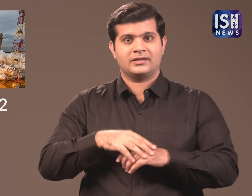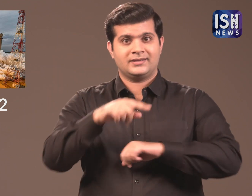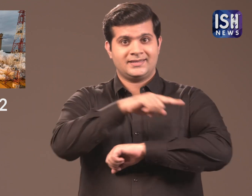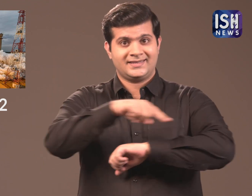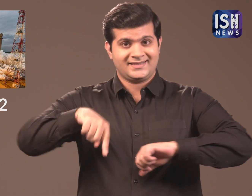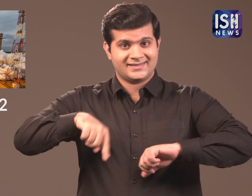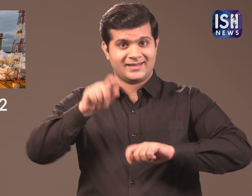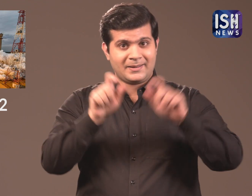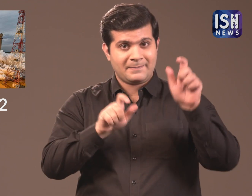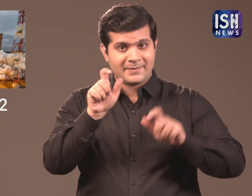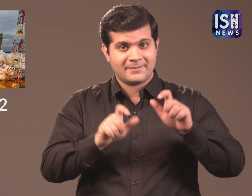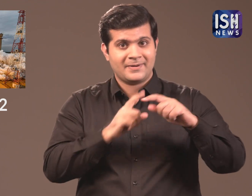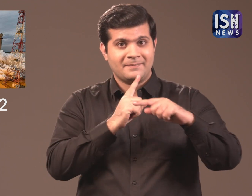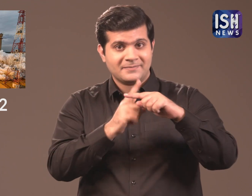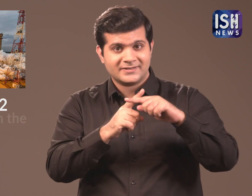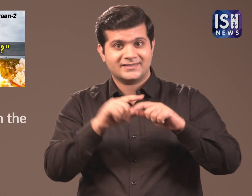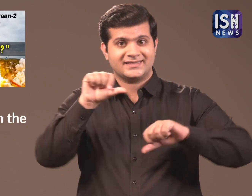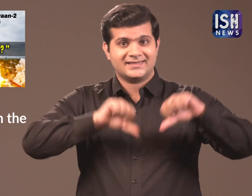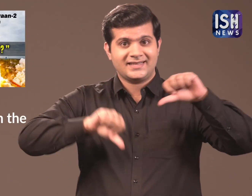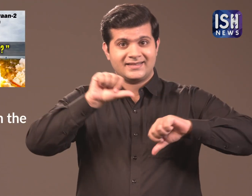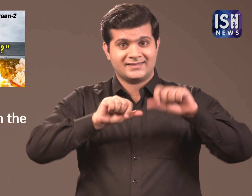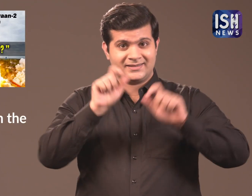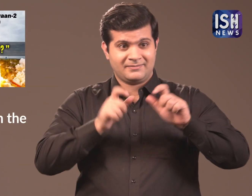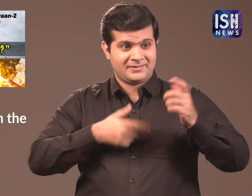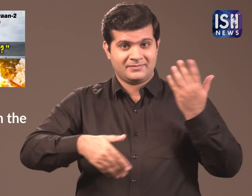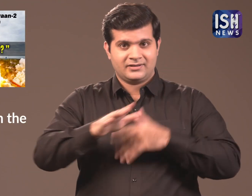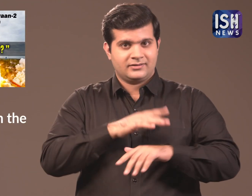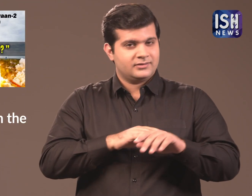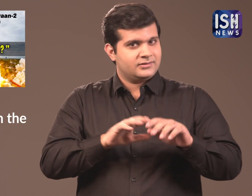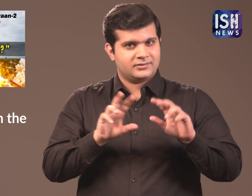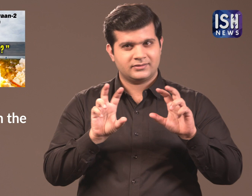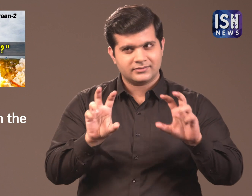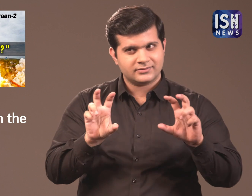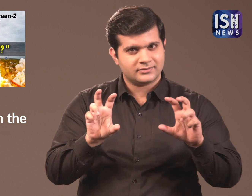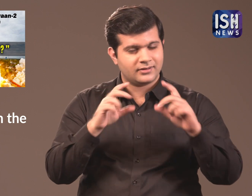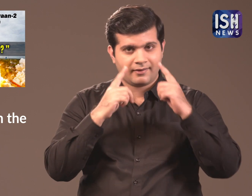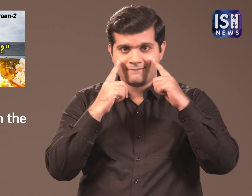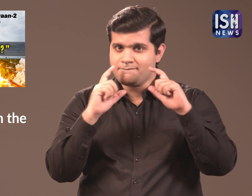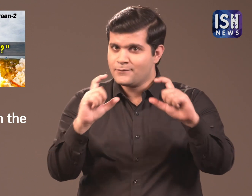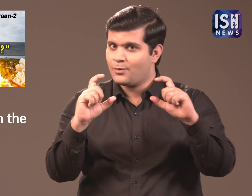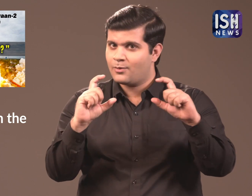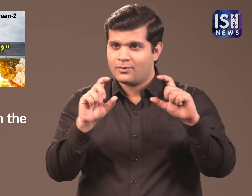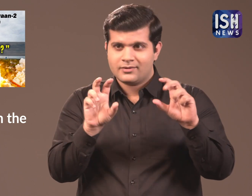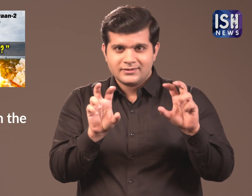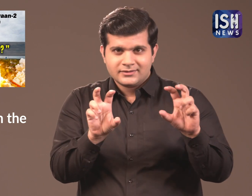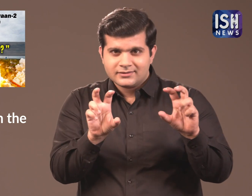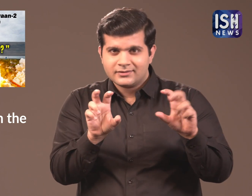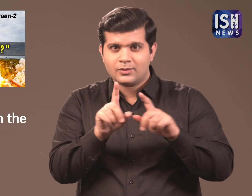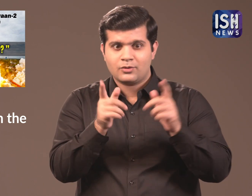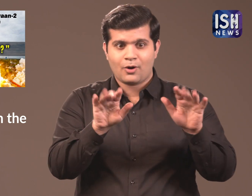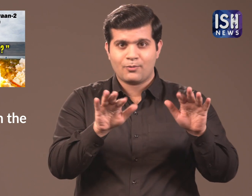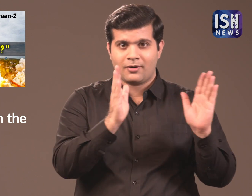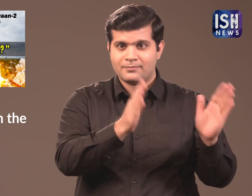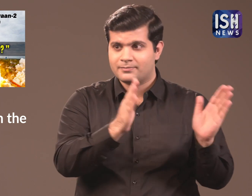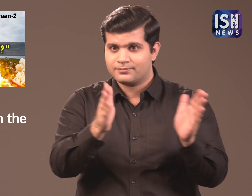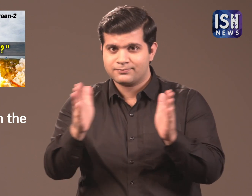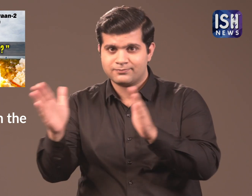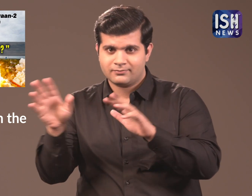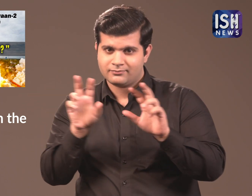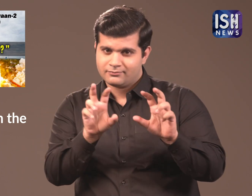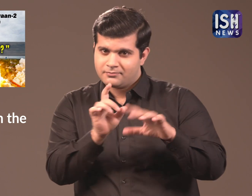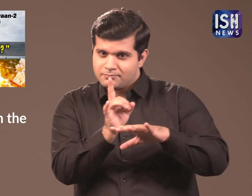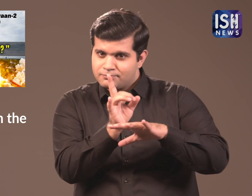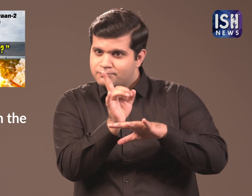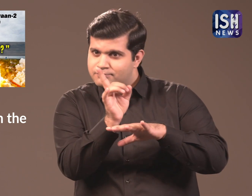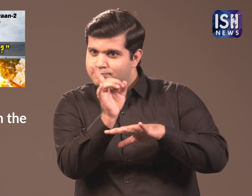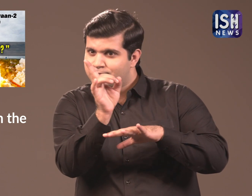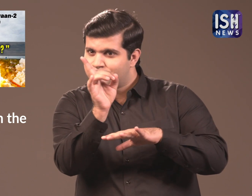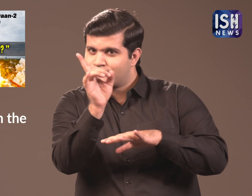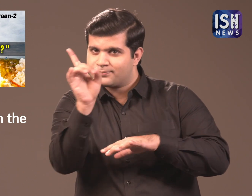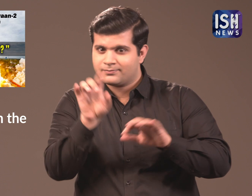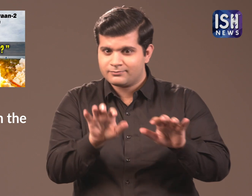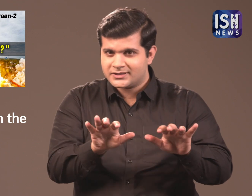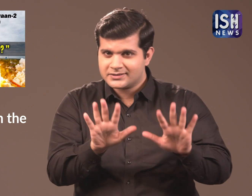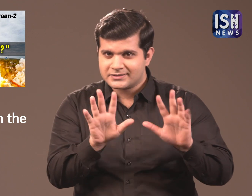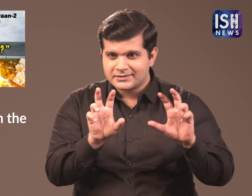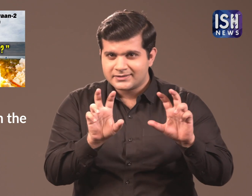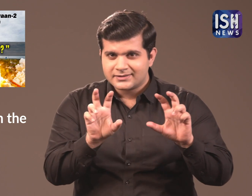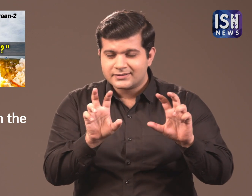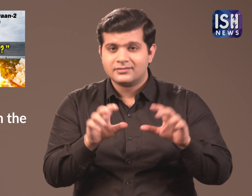Engineers and scientists are carefully navigating it on their computers.